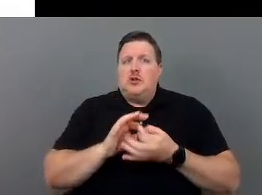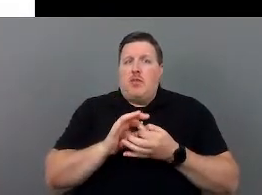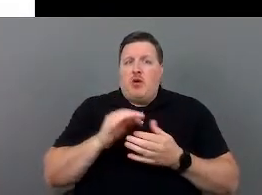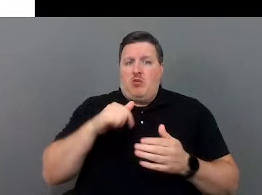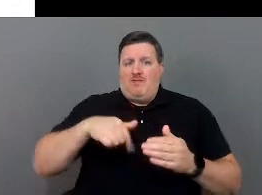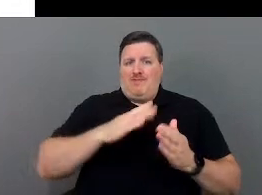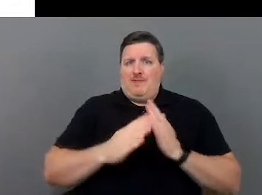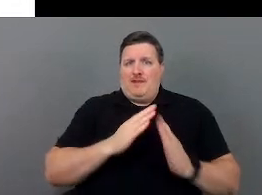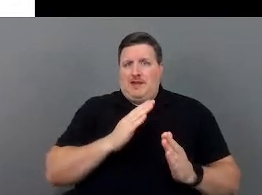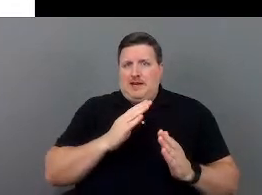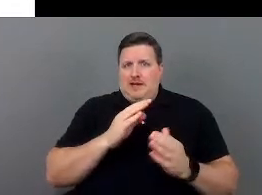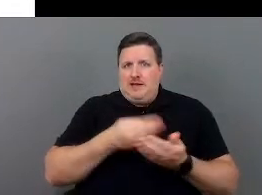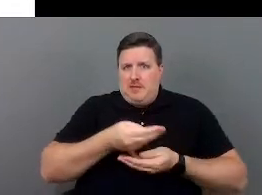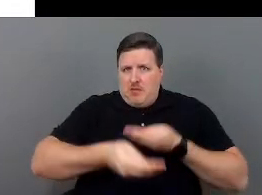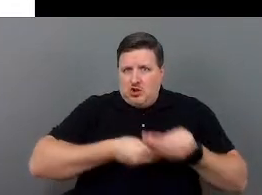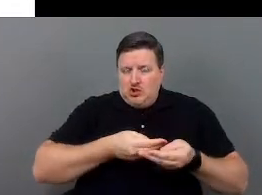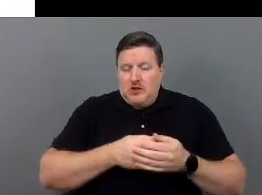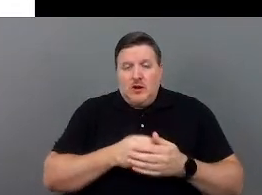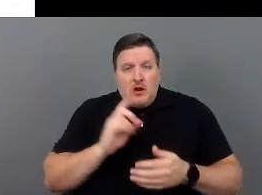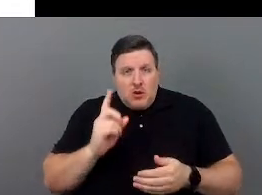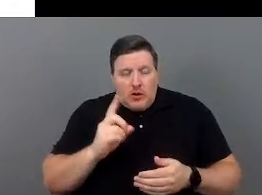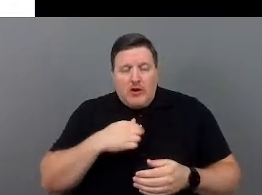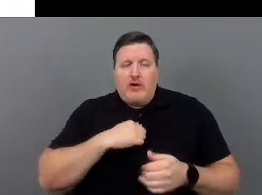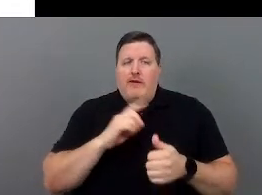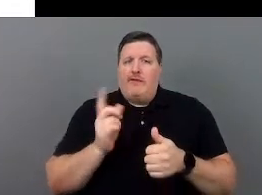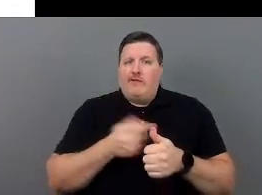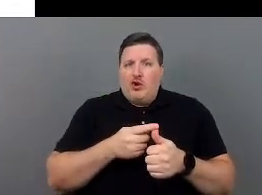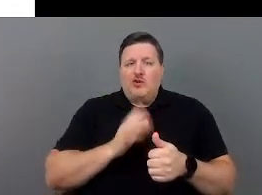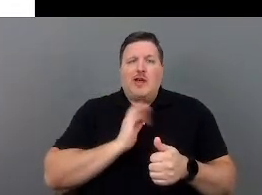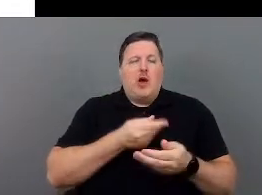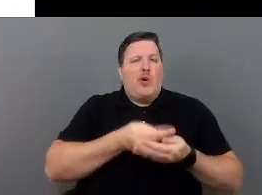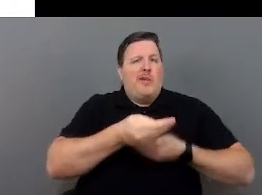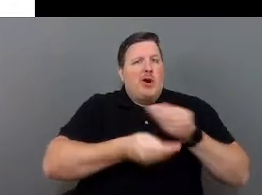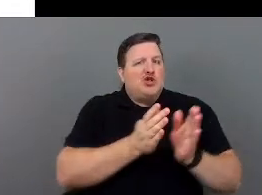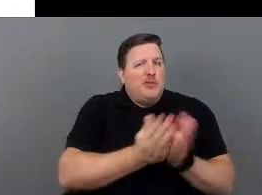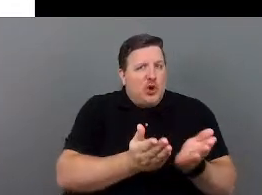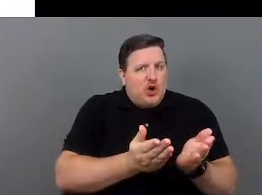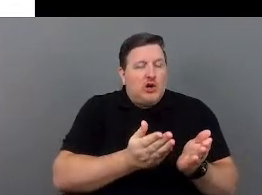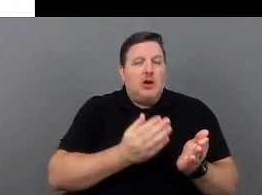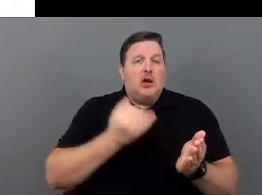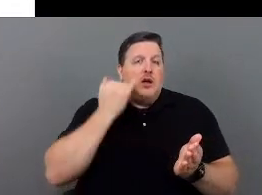SO THE FIRST PLACE TO LOOK IS OUR BUDGET BOOK AND THAT, IF YOU GO TO